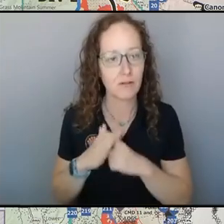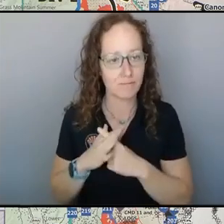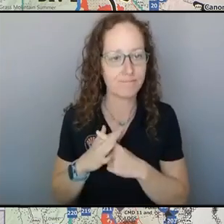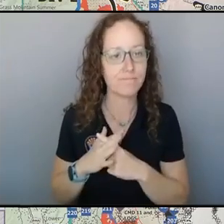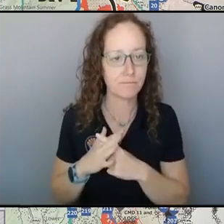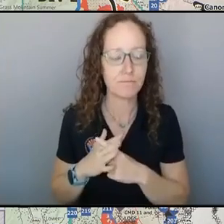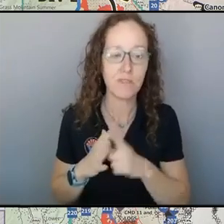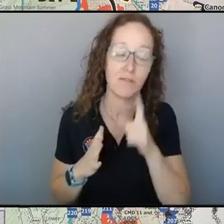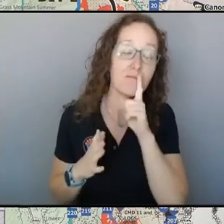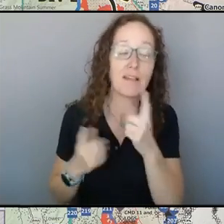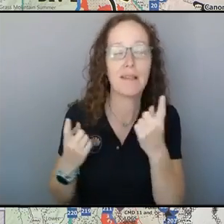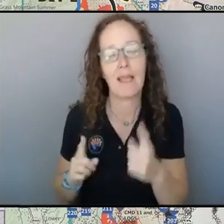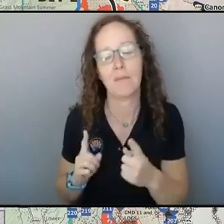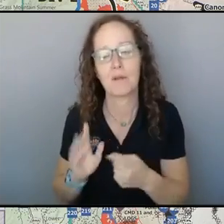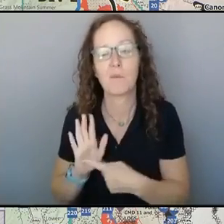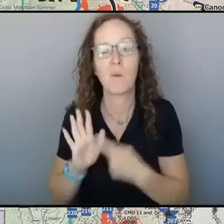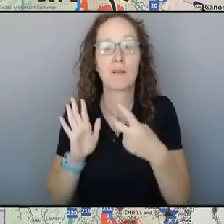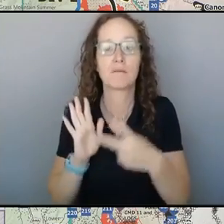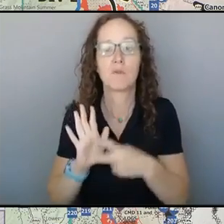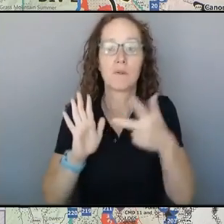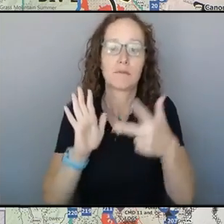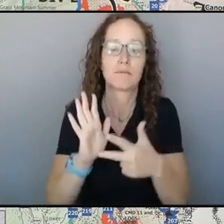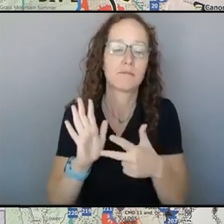times and I believe two of those were back during my first